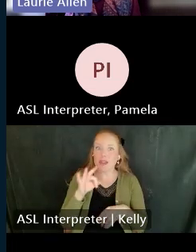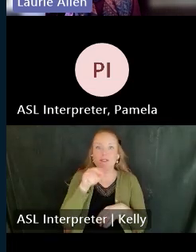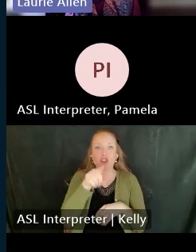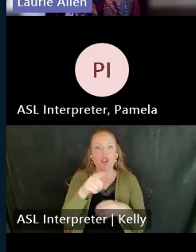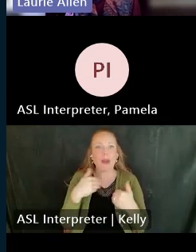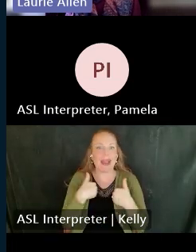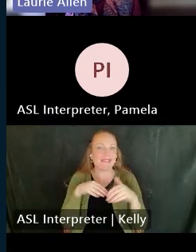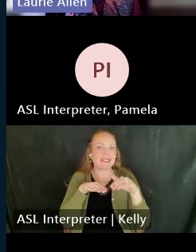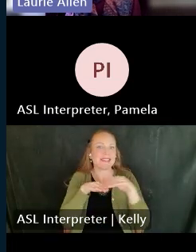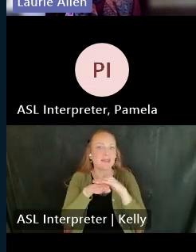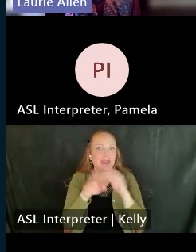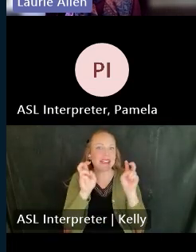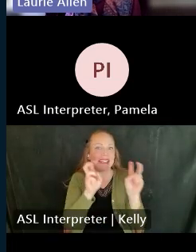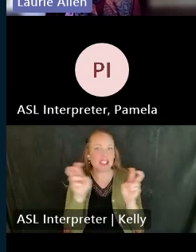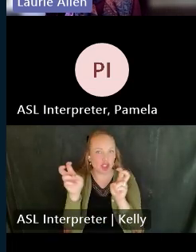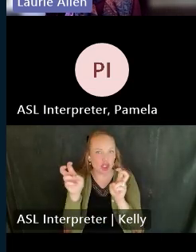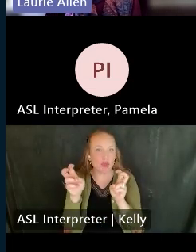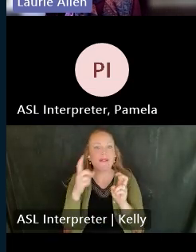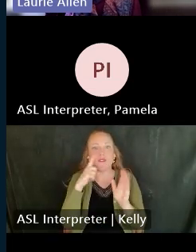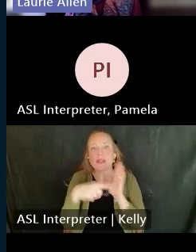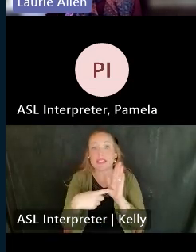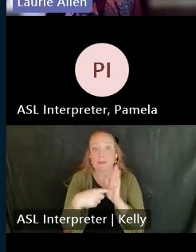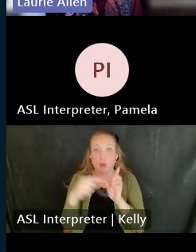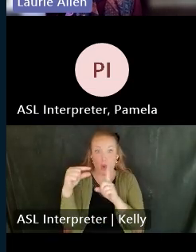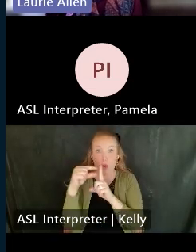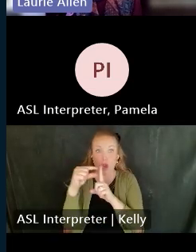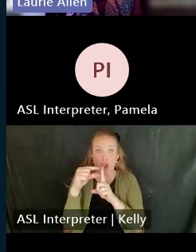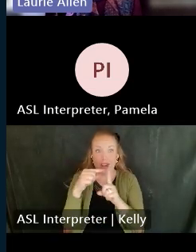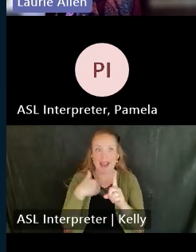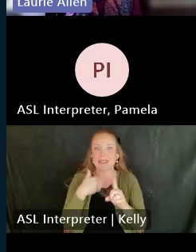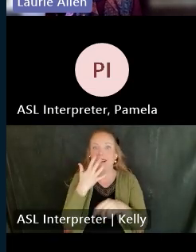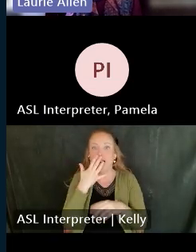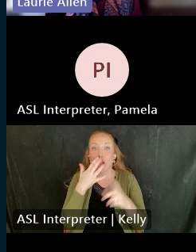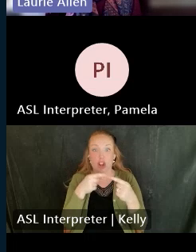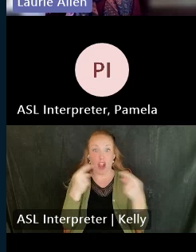contrast issue in Word as an example—when you introduce that issue, it's